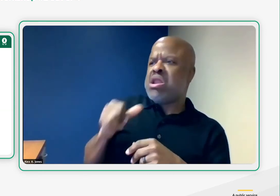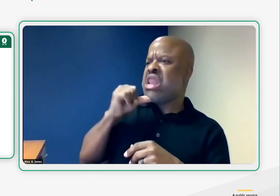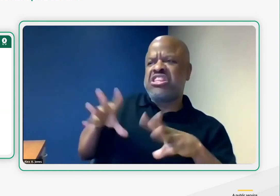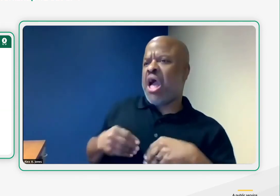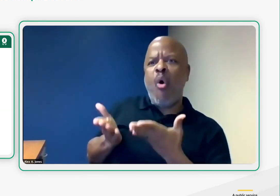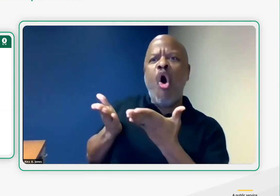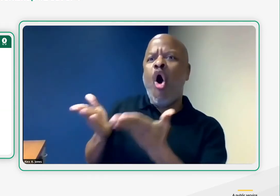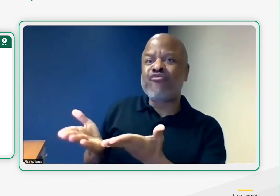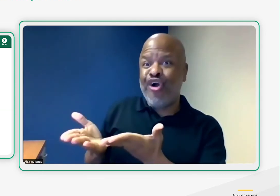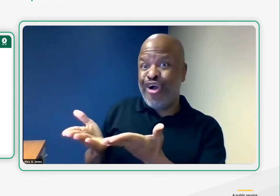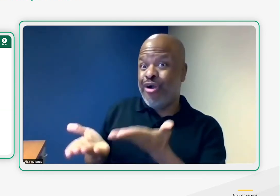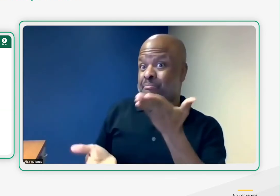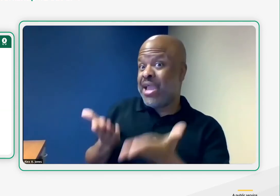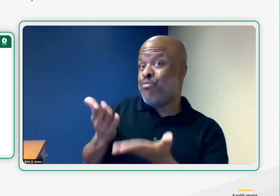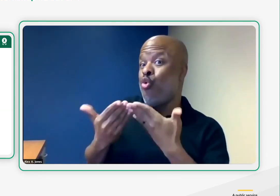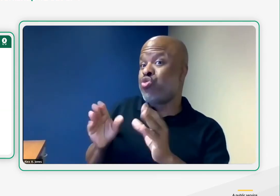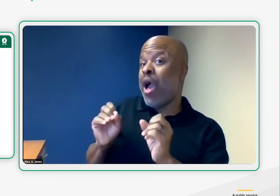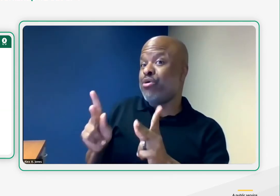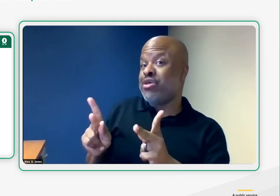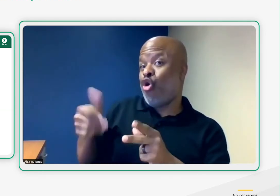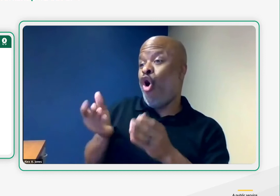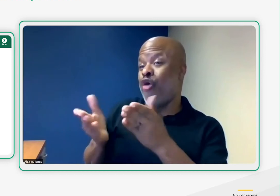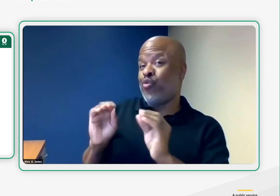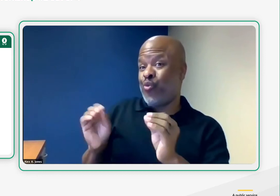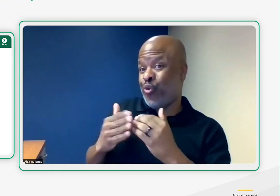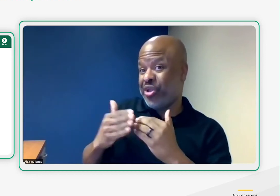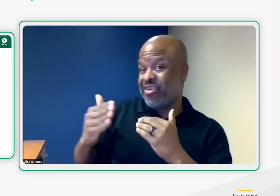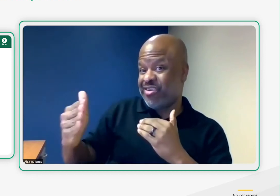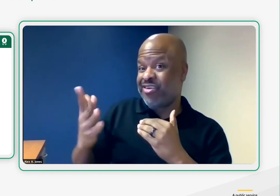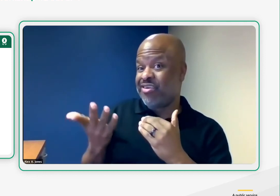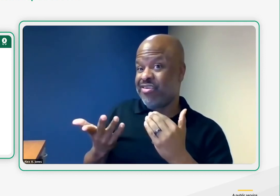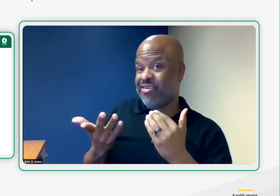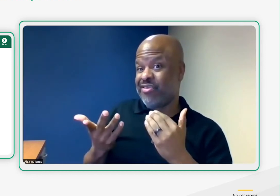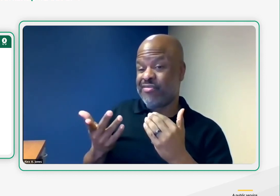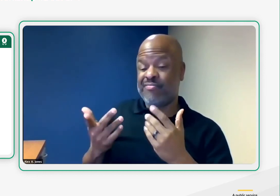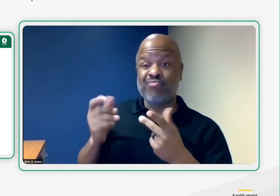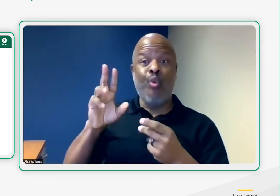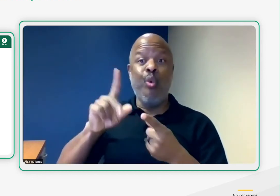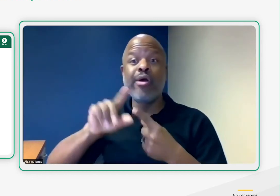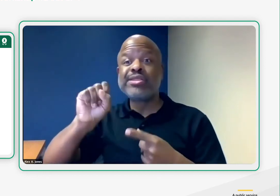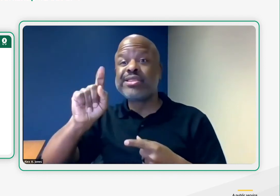They may not want to accept the offer, but know that an offer is actually an opportunity for someone else to do it.